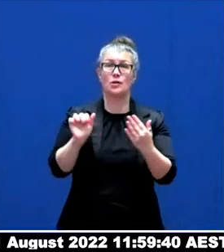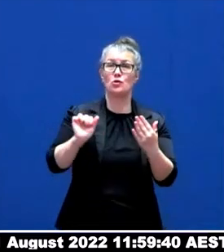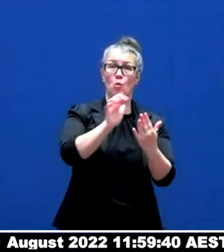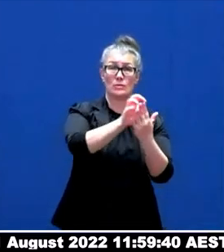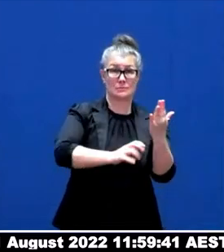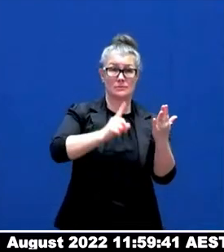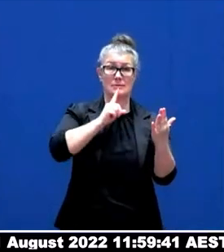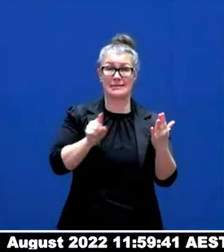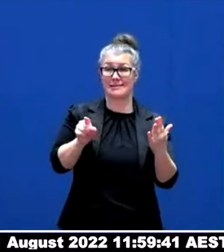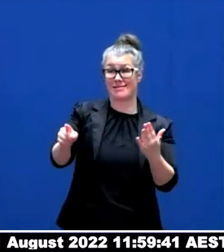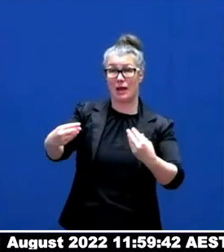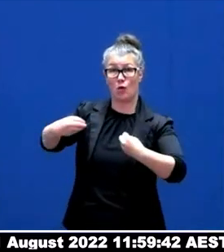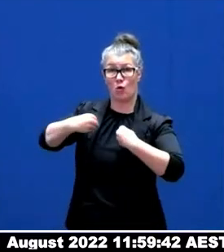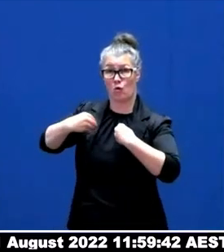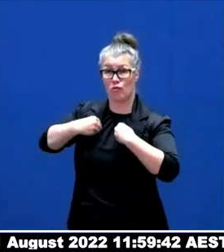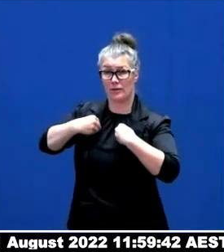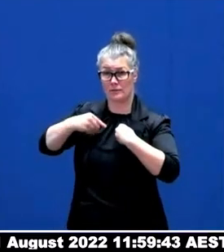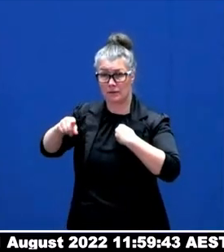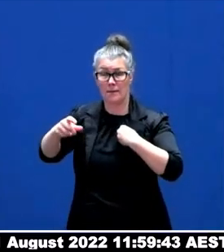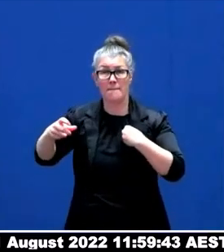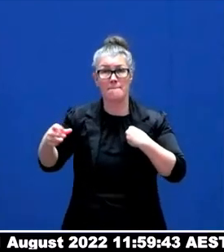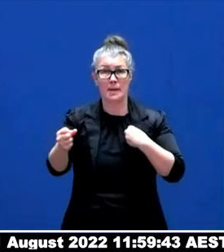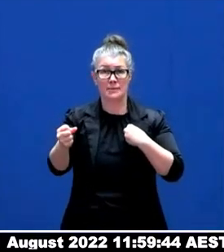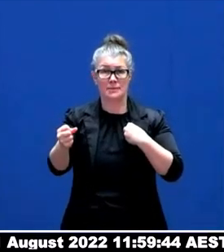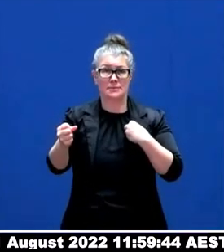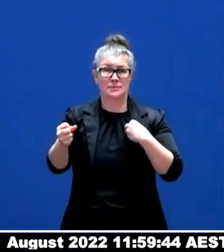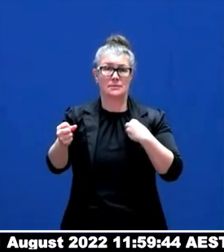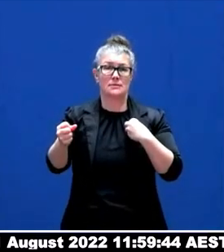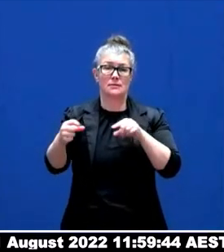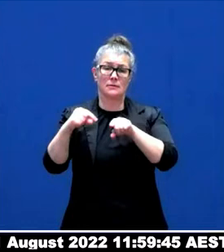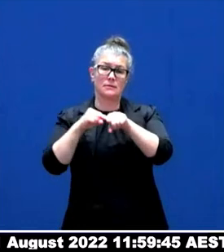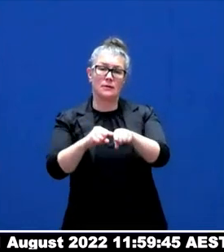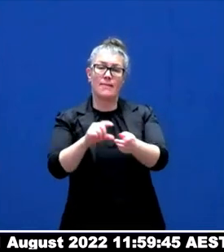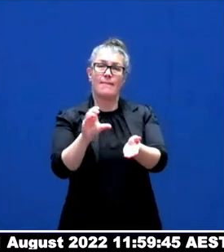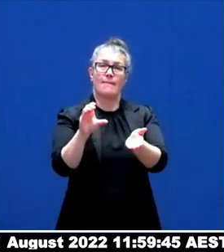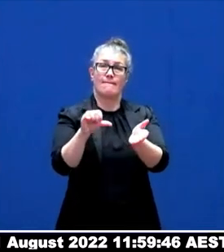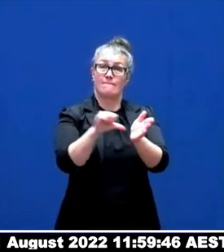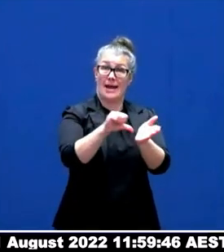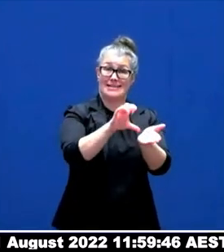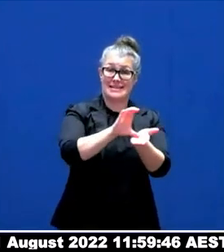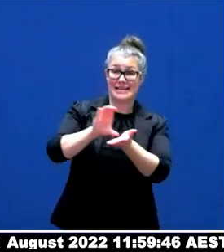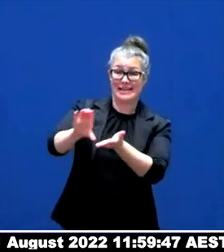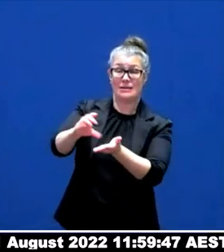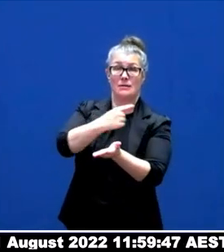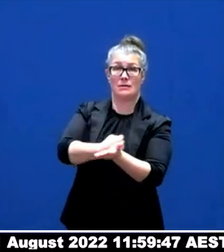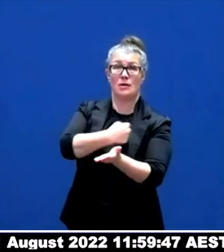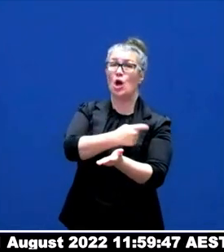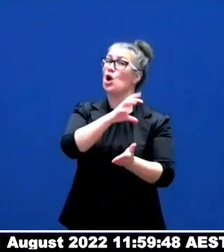"The Corporation meets the funding obligation to give effect to reasonable adjustments, not the Department." Is that right?